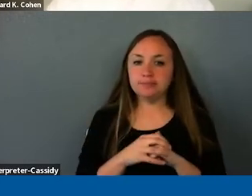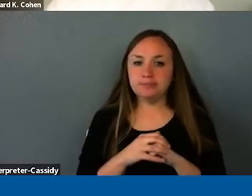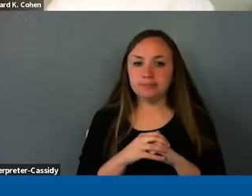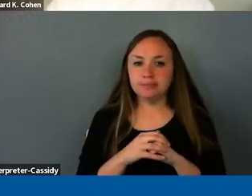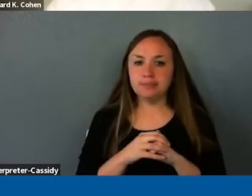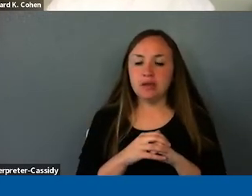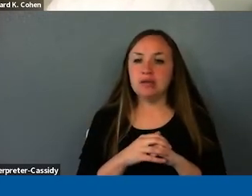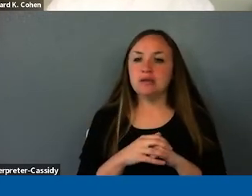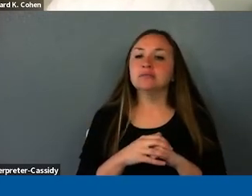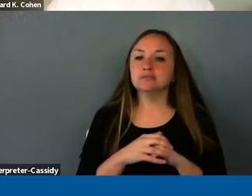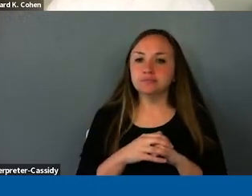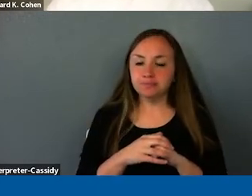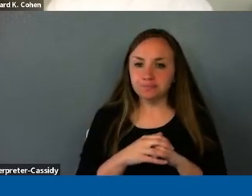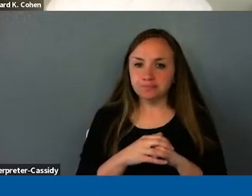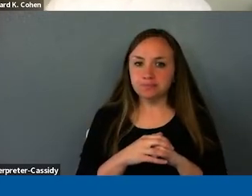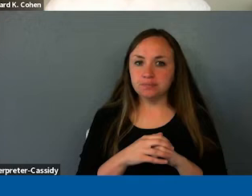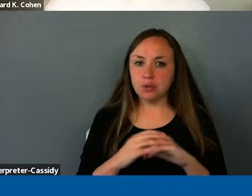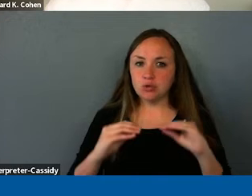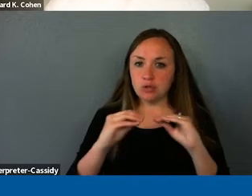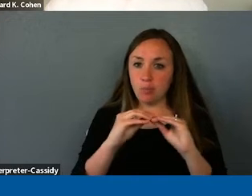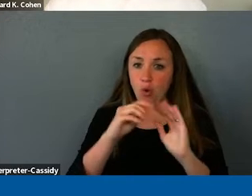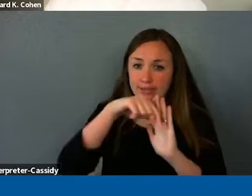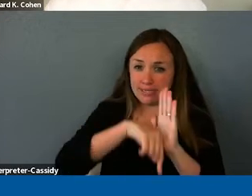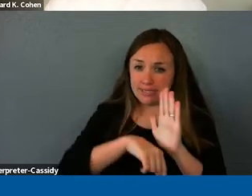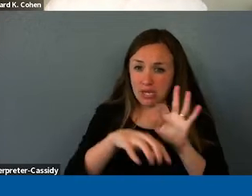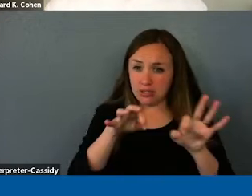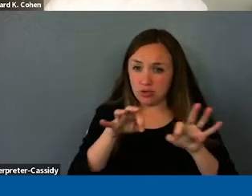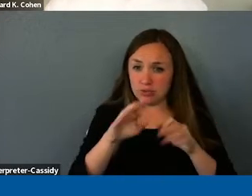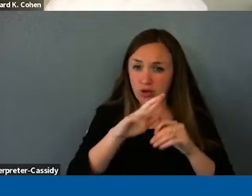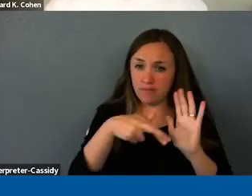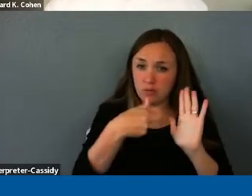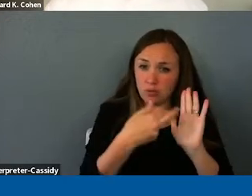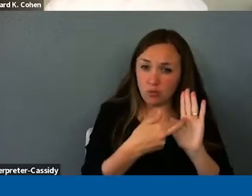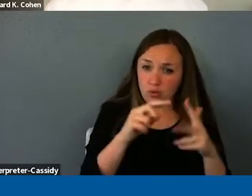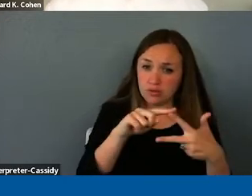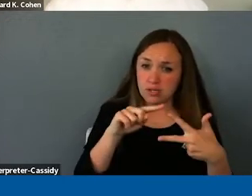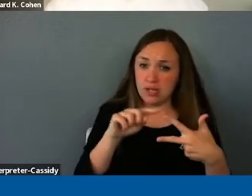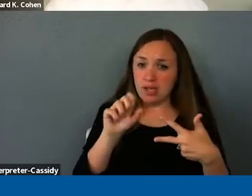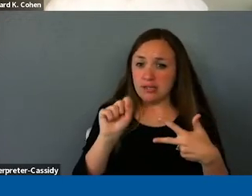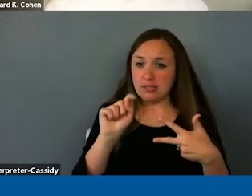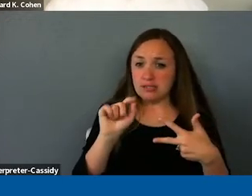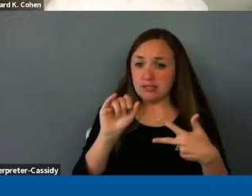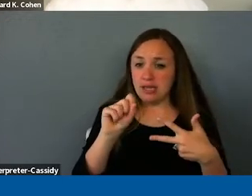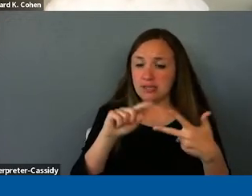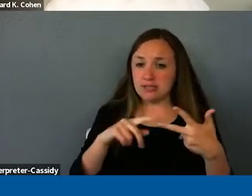And then there's a more detailed description of the roles, states and properties and the tab index used in the pattern.